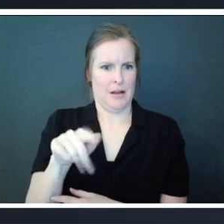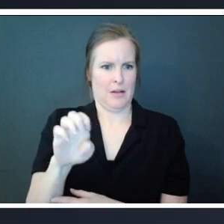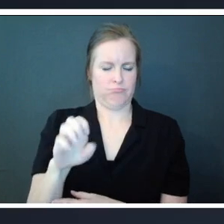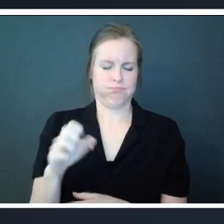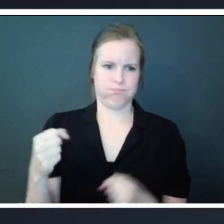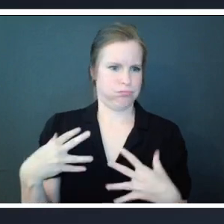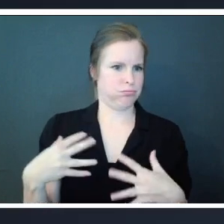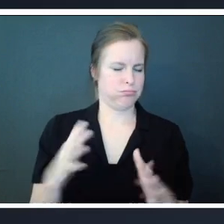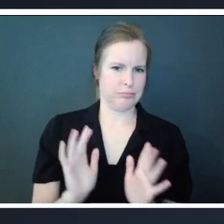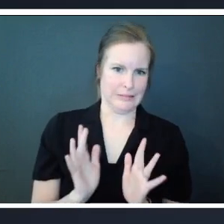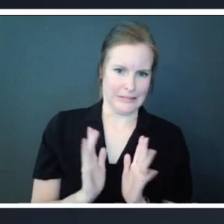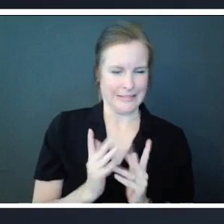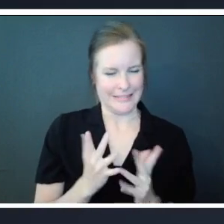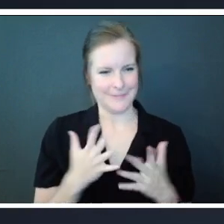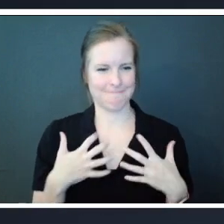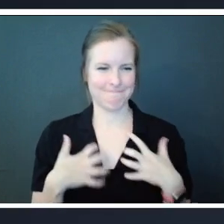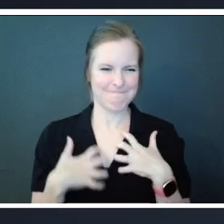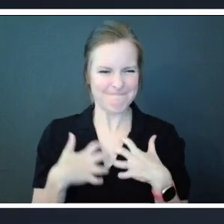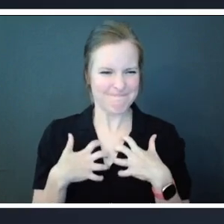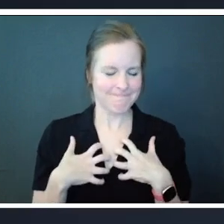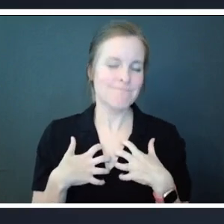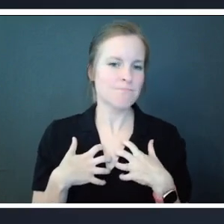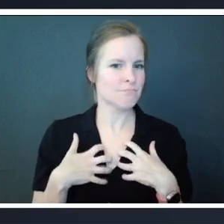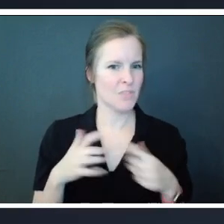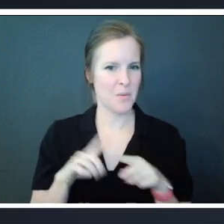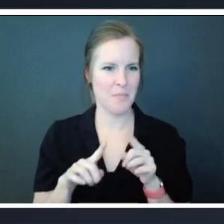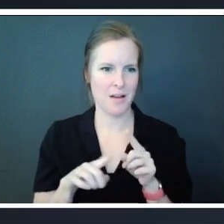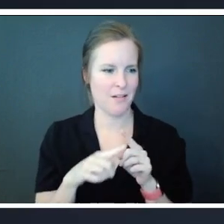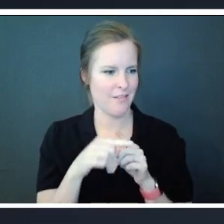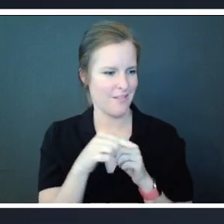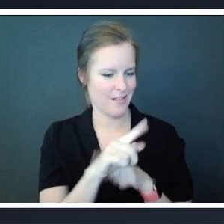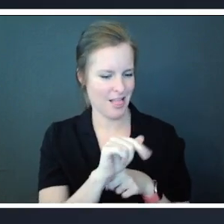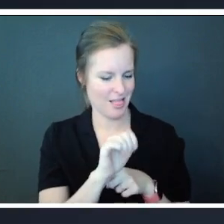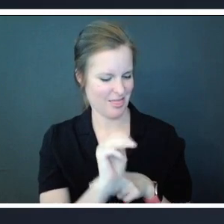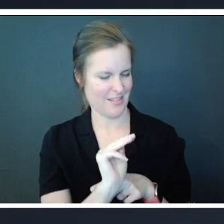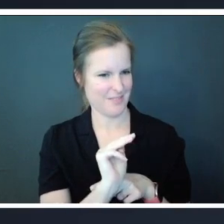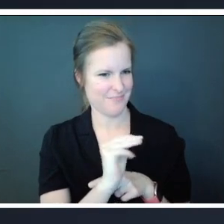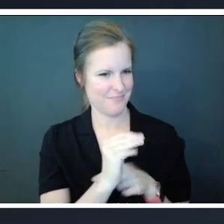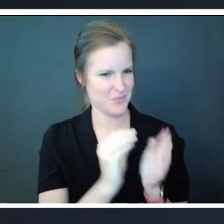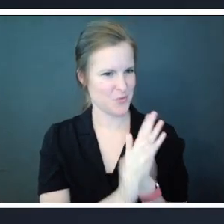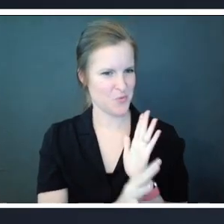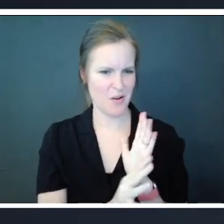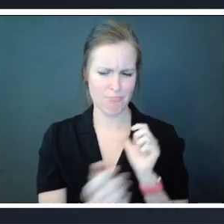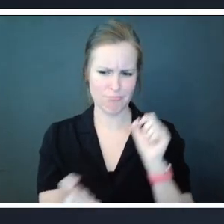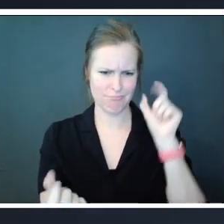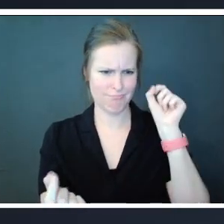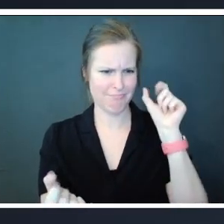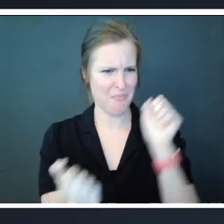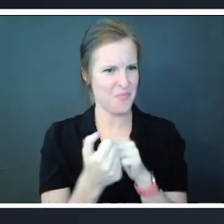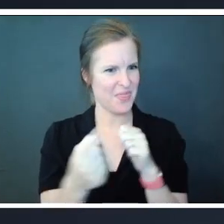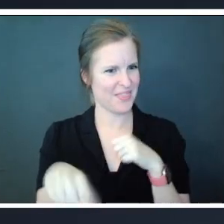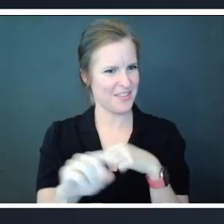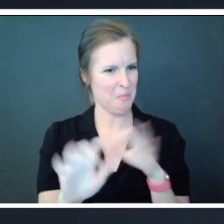fence. This is a perfect example of that and if you click one more please, you'll see Ava